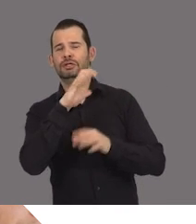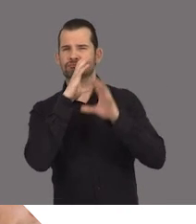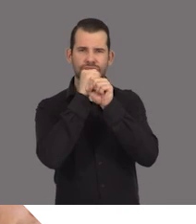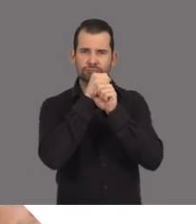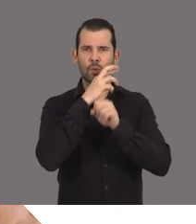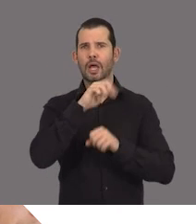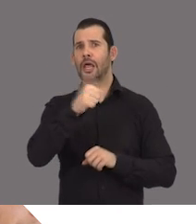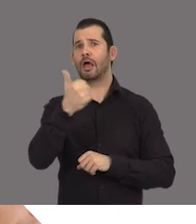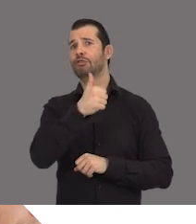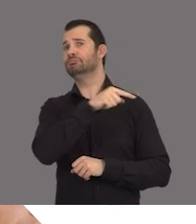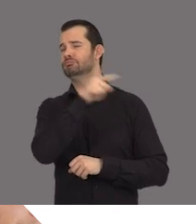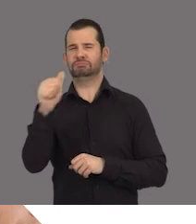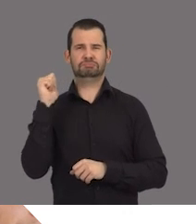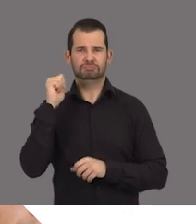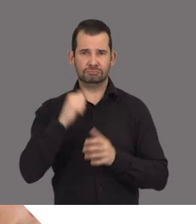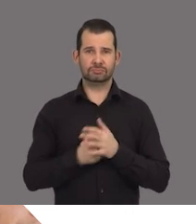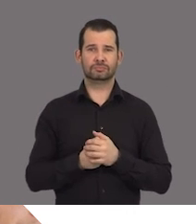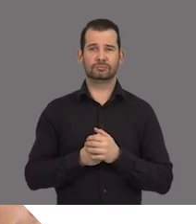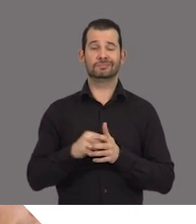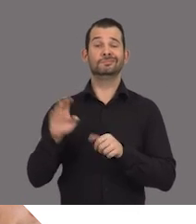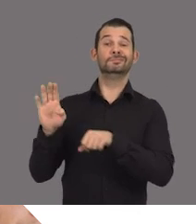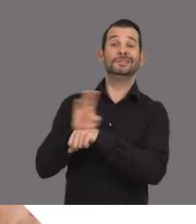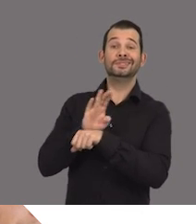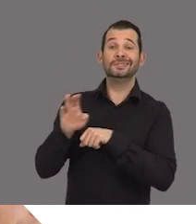Businesses or self-employed individuals can book a personalized